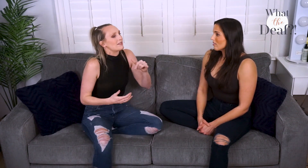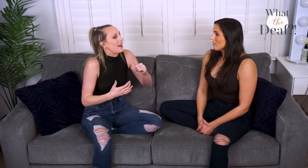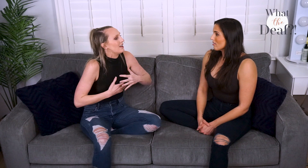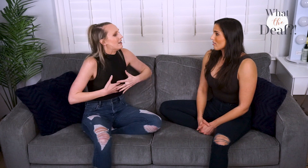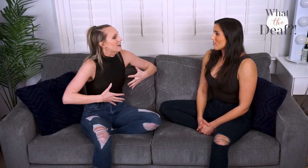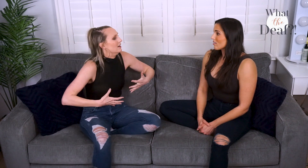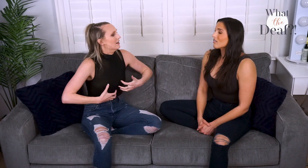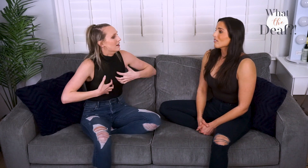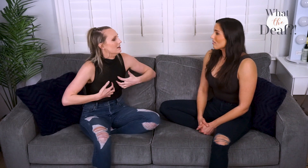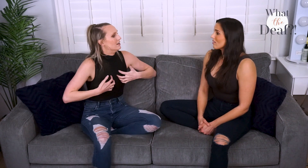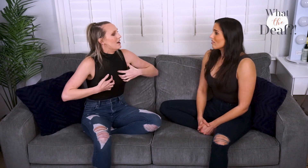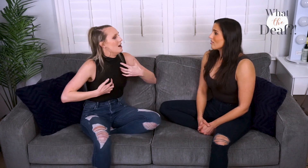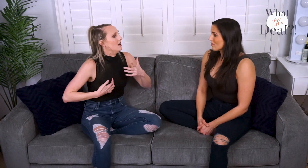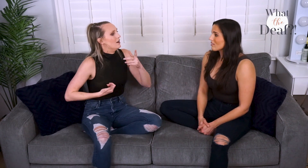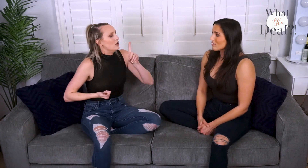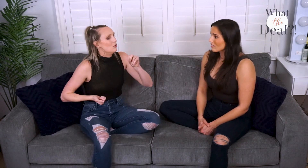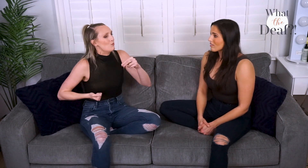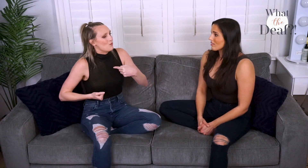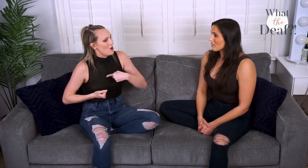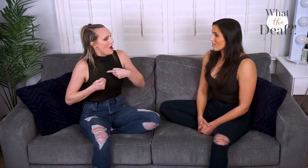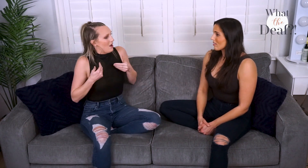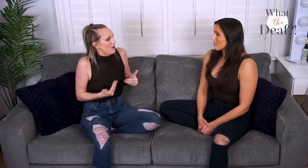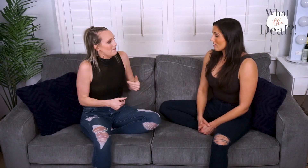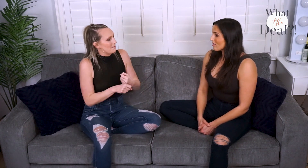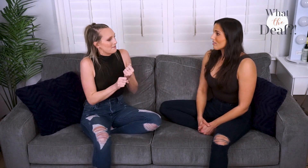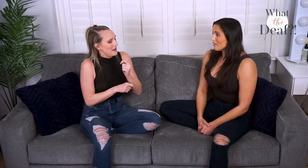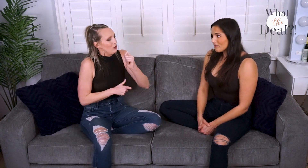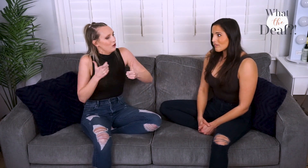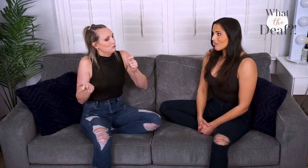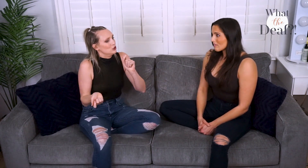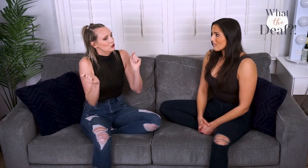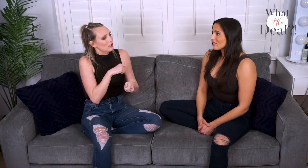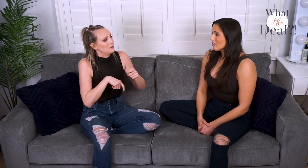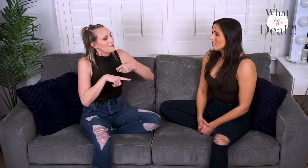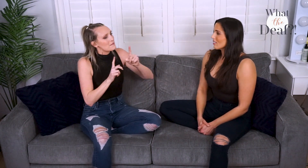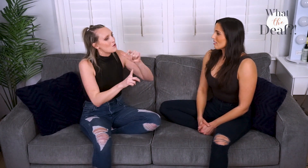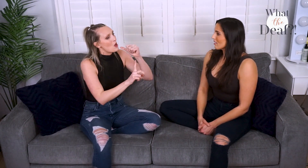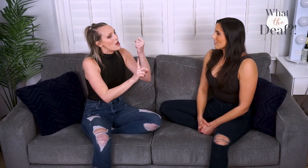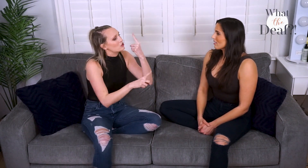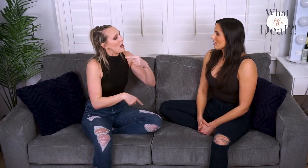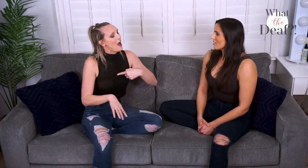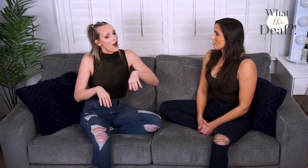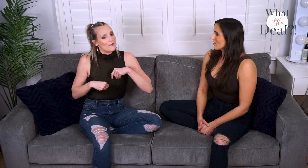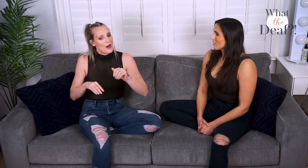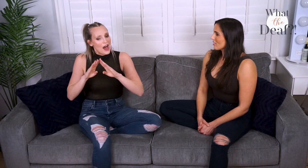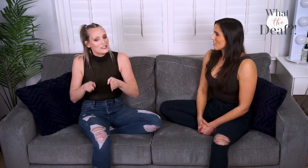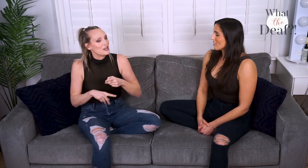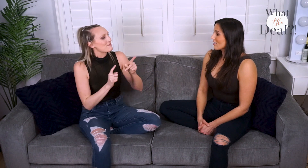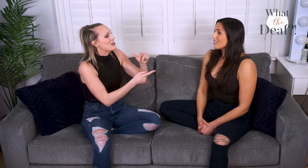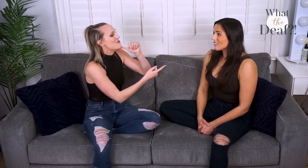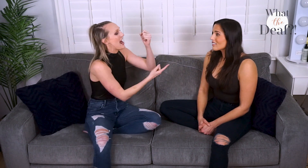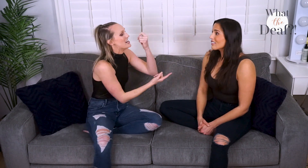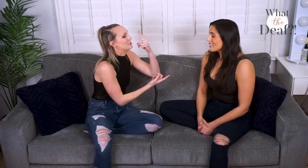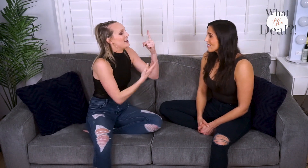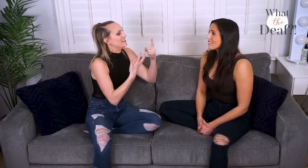and I'm like freaking out, like, do I make this huge change? But you don't understand, I own a house, you don't understand,